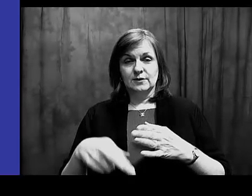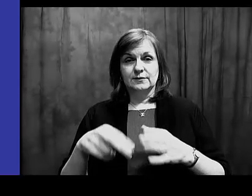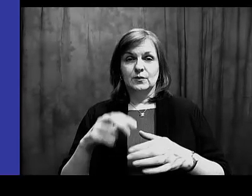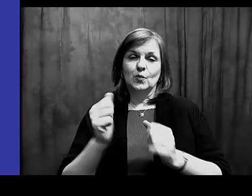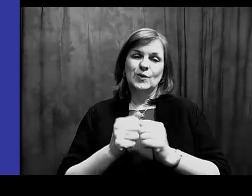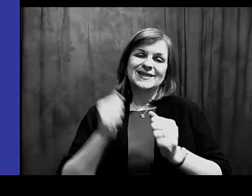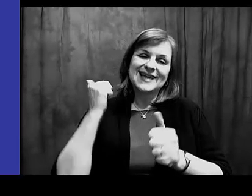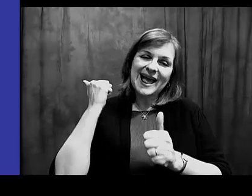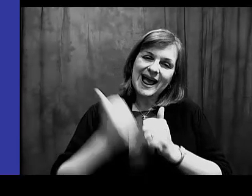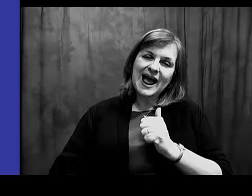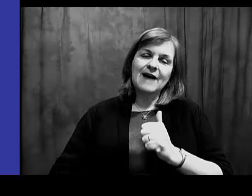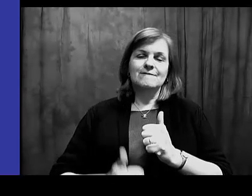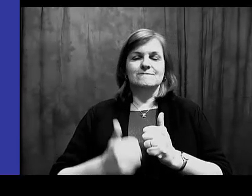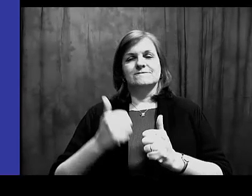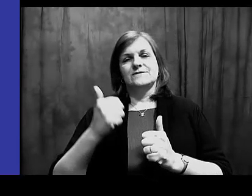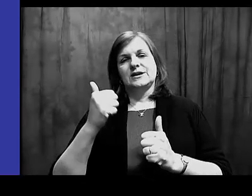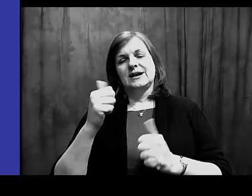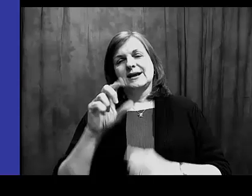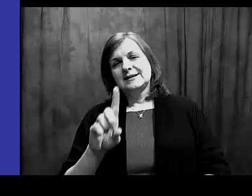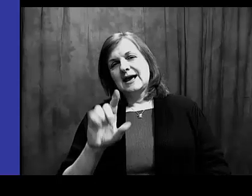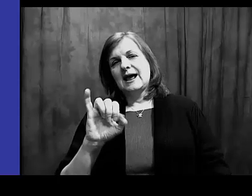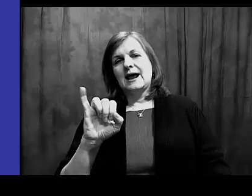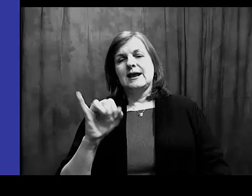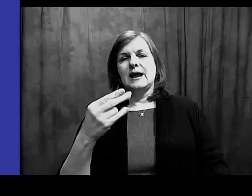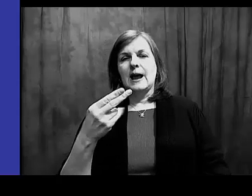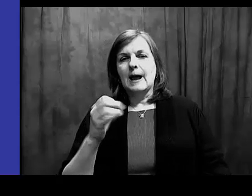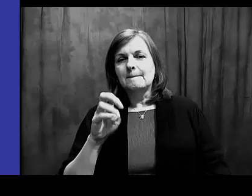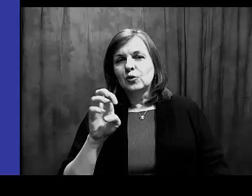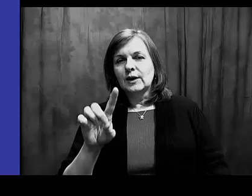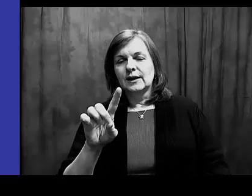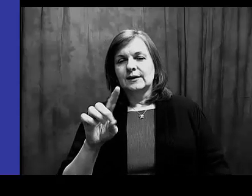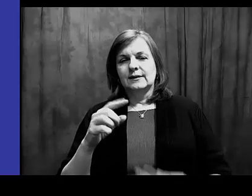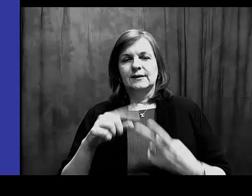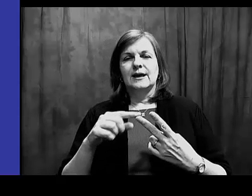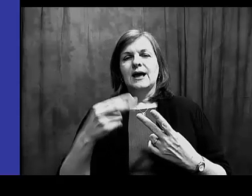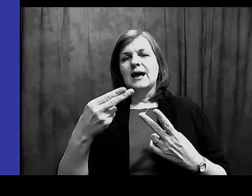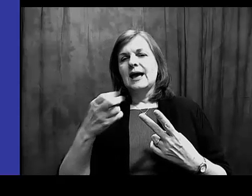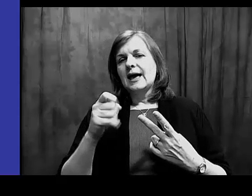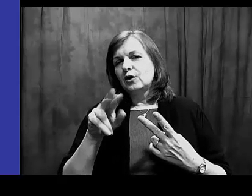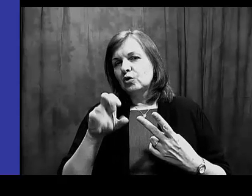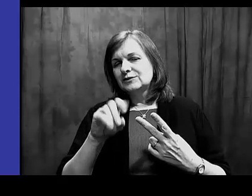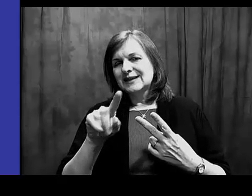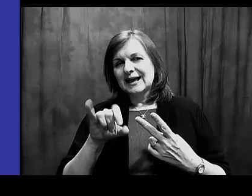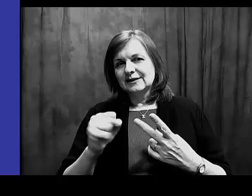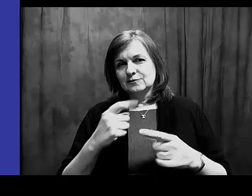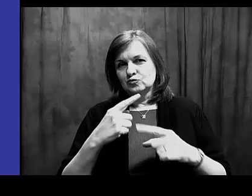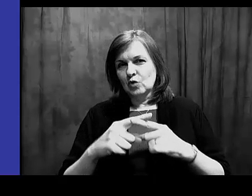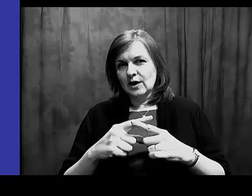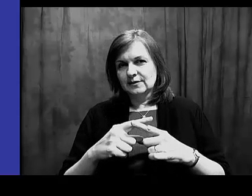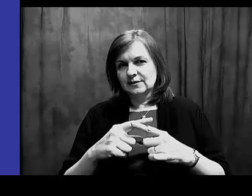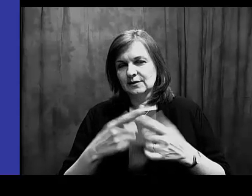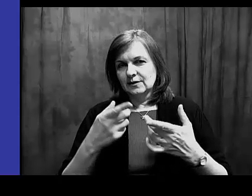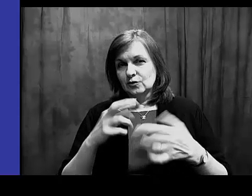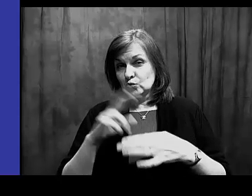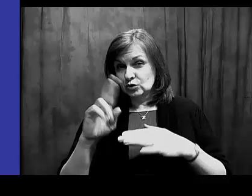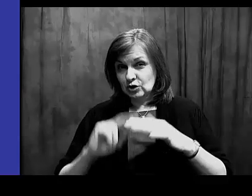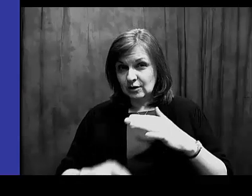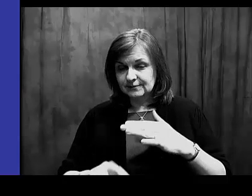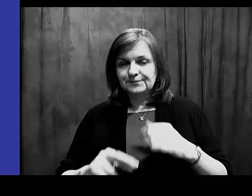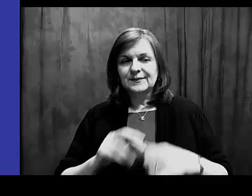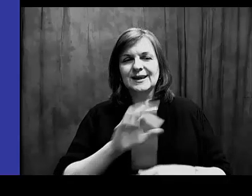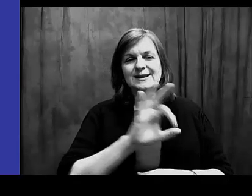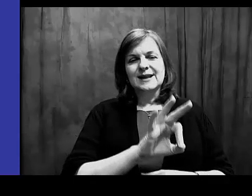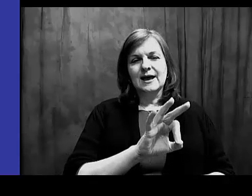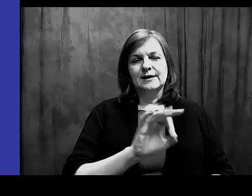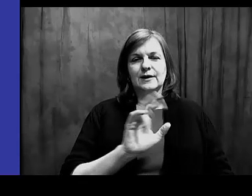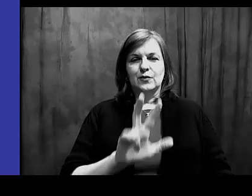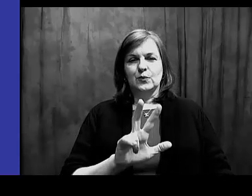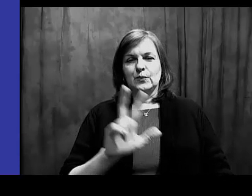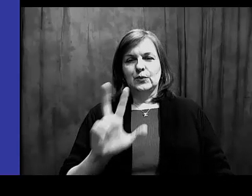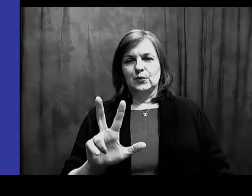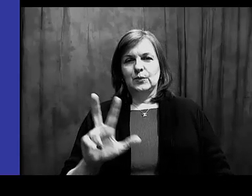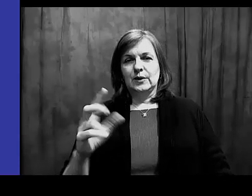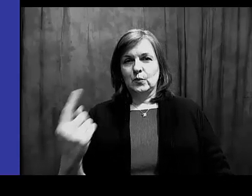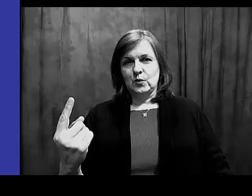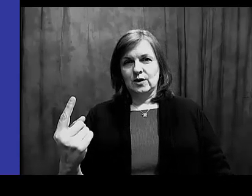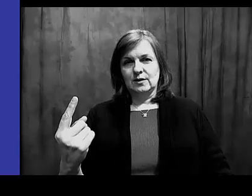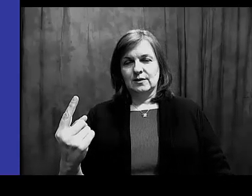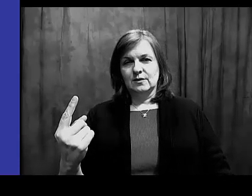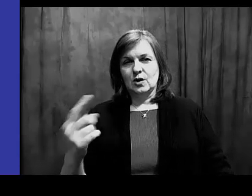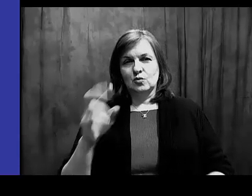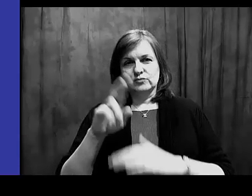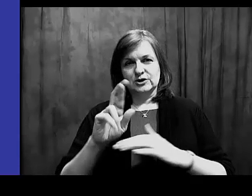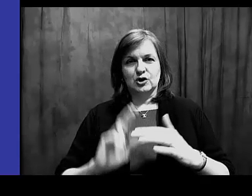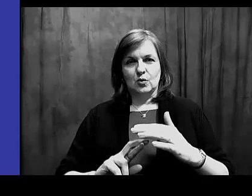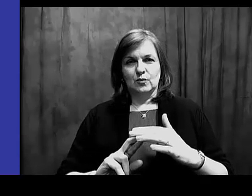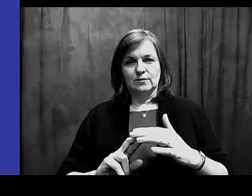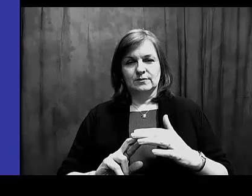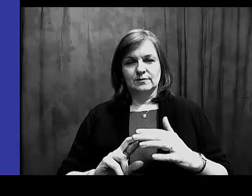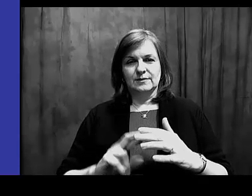that you get with every single dihybrid heterozygous cross is in 9:3:3:1